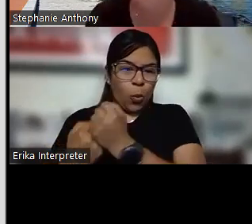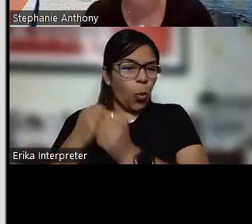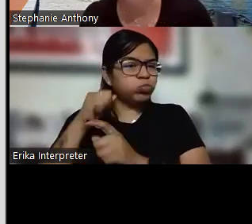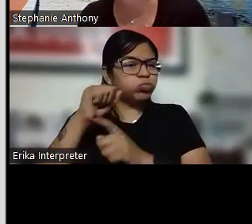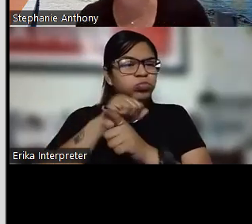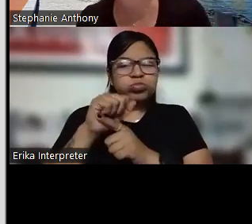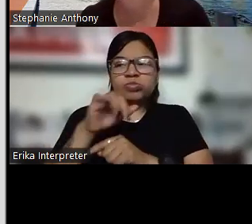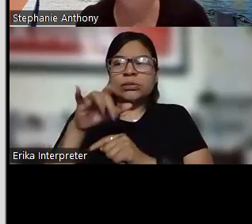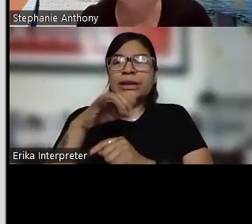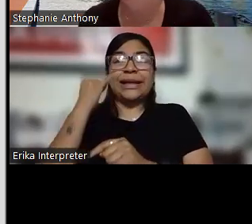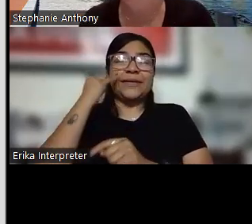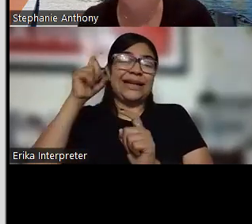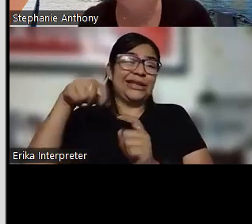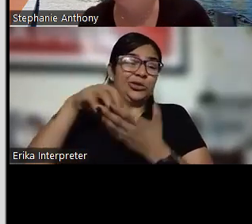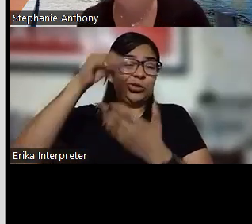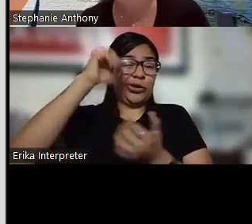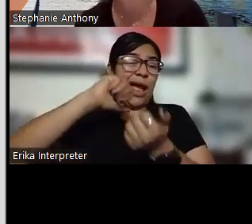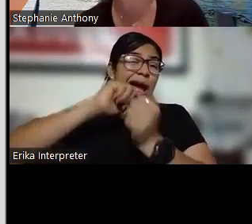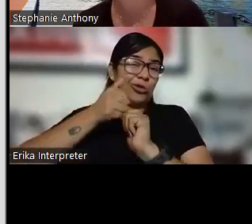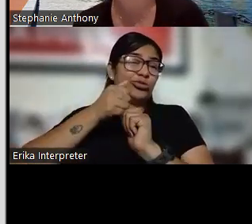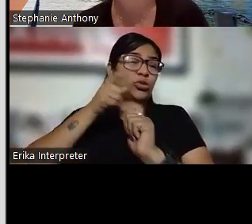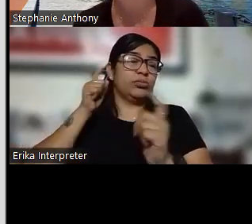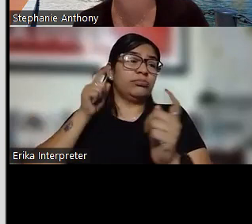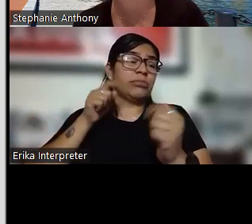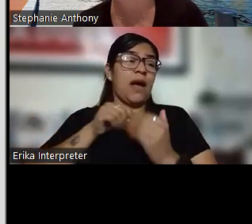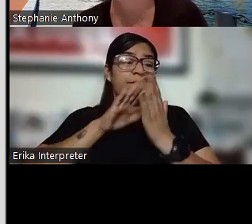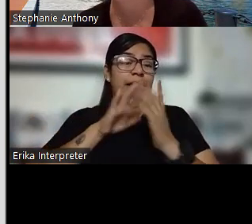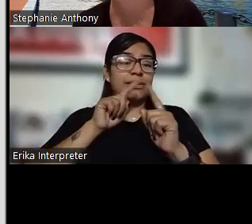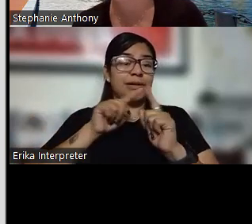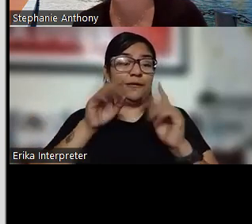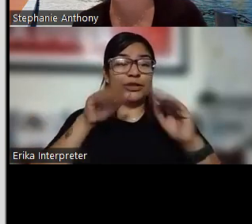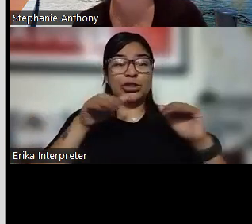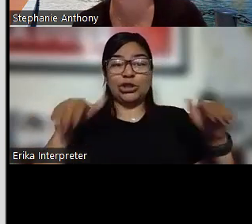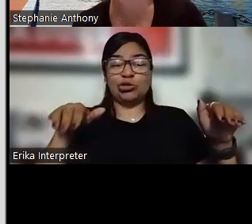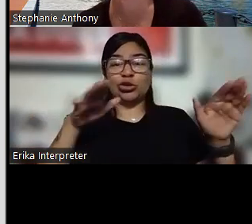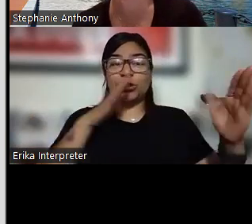the southern population but I think it should be across the board both populations having